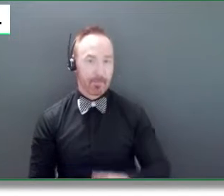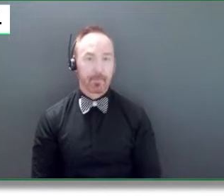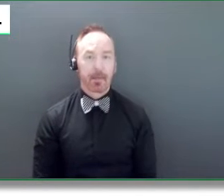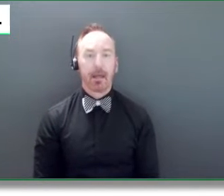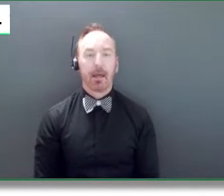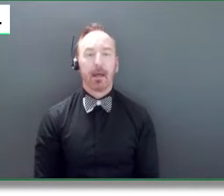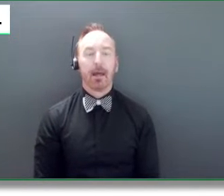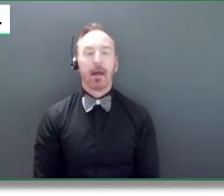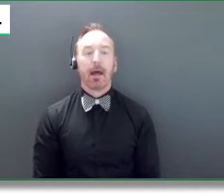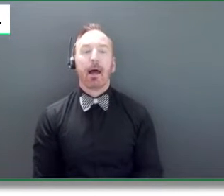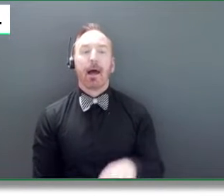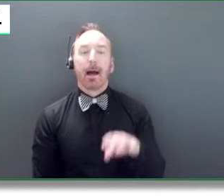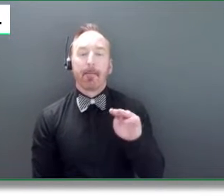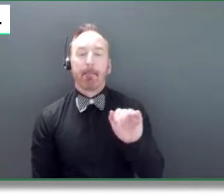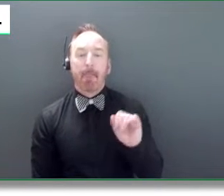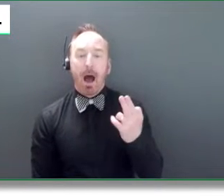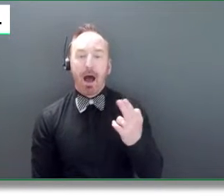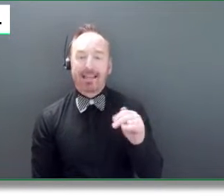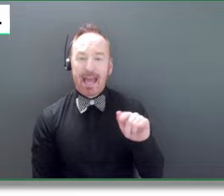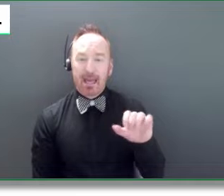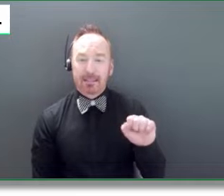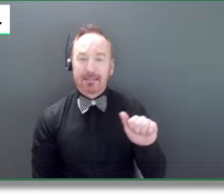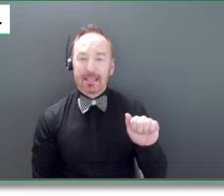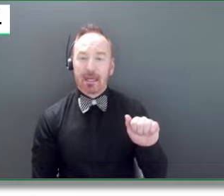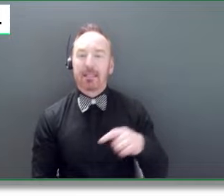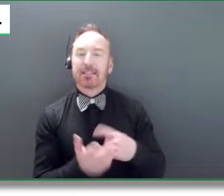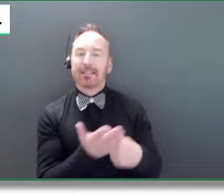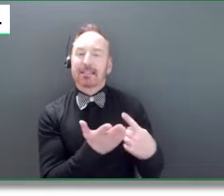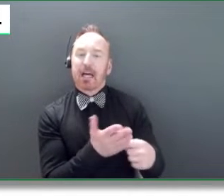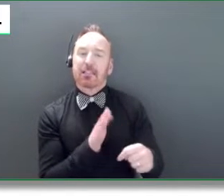the need for personalized solutions you know. I thought Kari and her group's